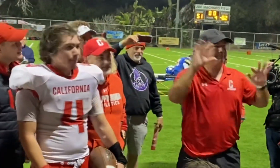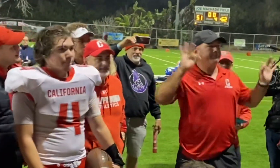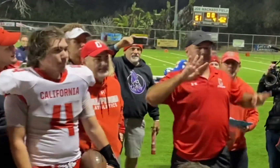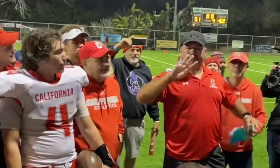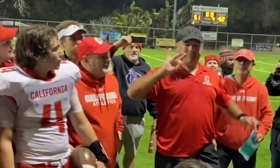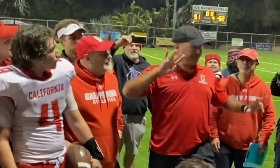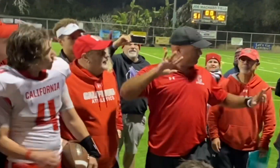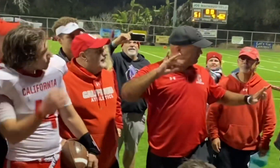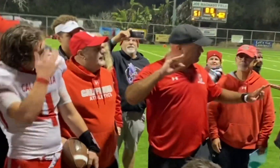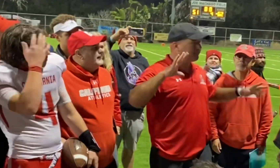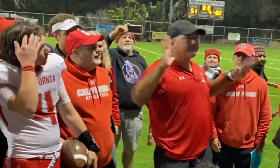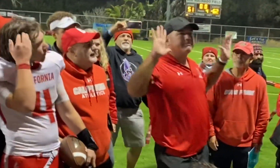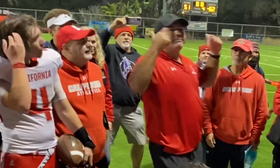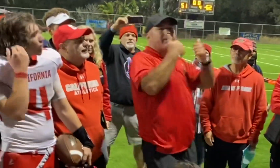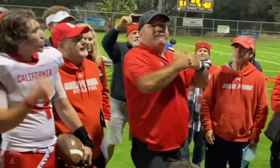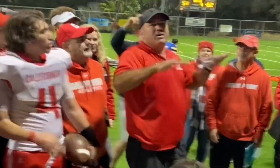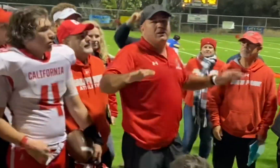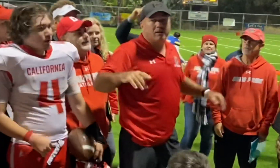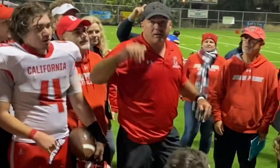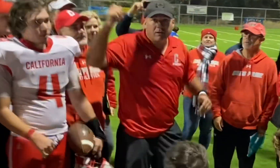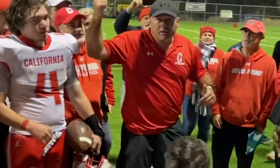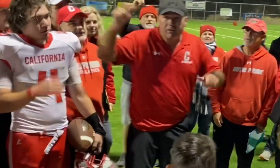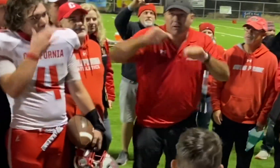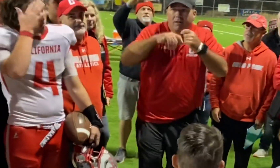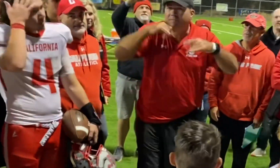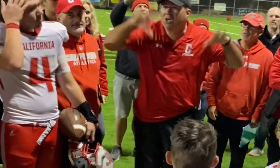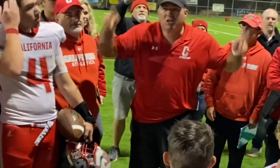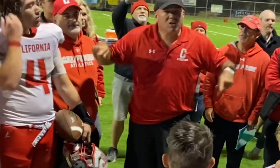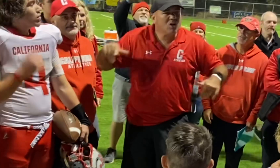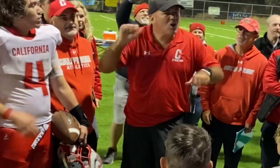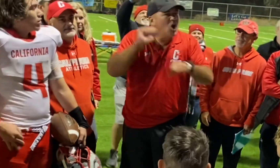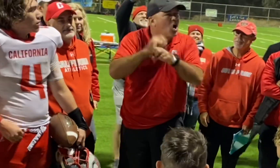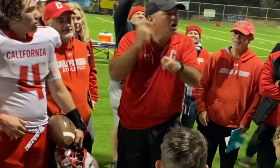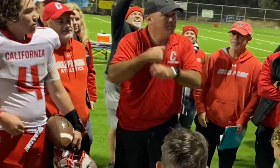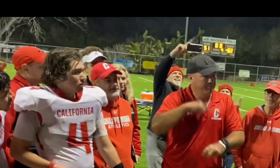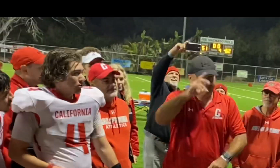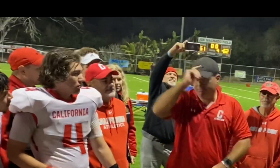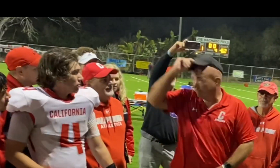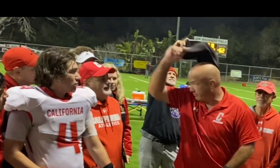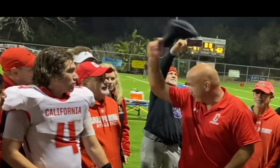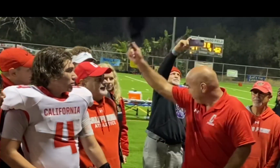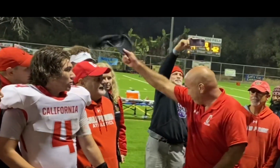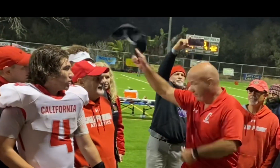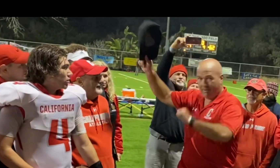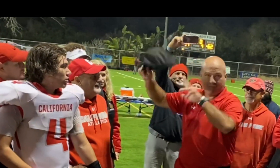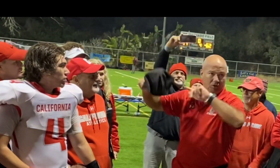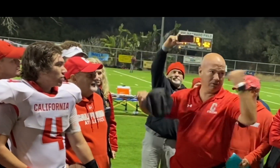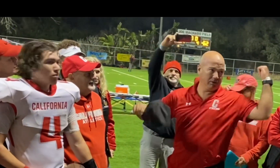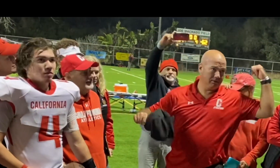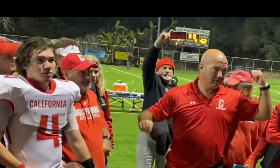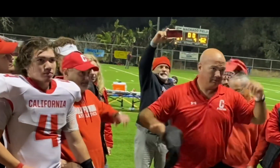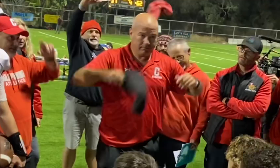we were overconfident with the big lead in the first half; 49- 3 as if we are about to win the game Avalon football team never did give up they definitely fought hard therefore; I must hat - off to them